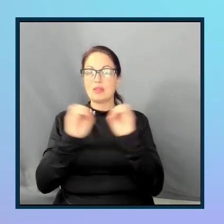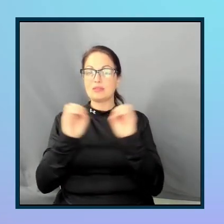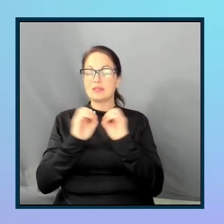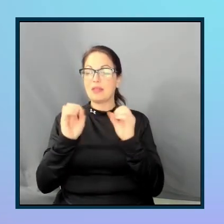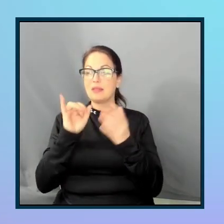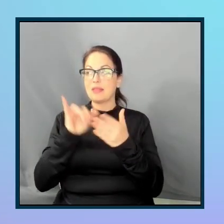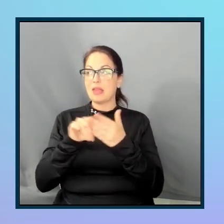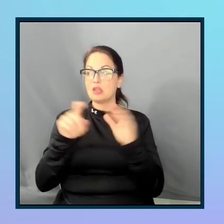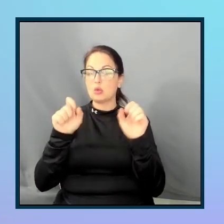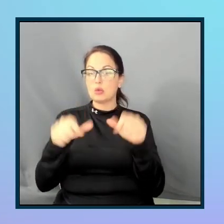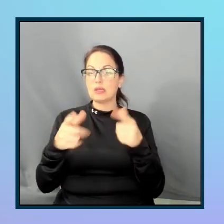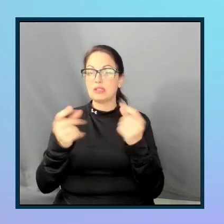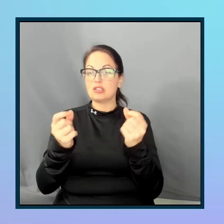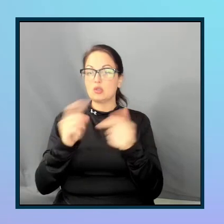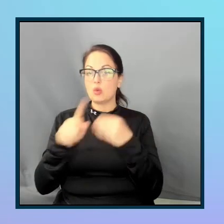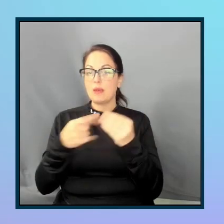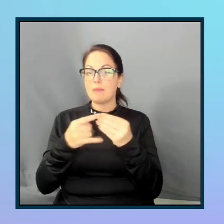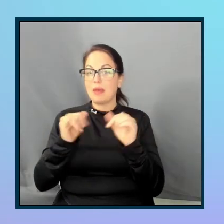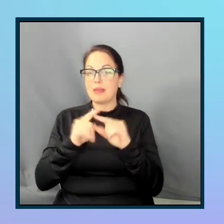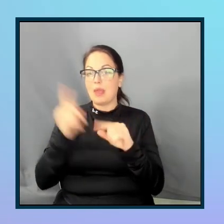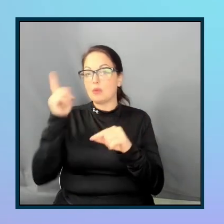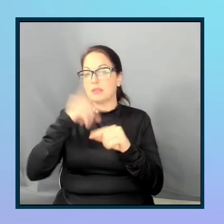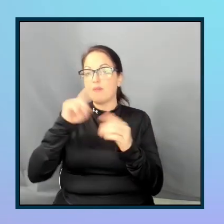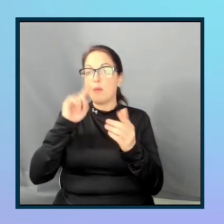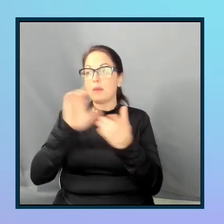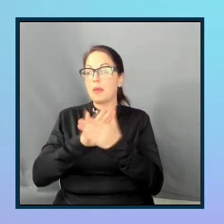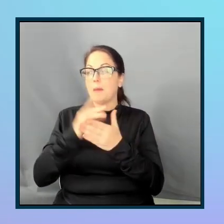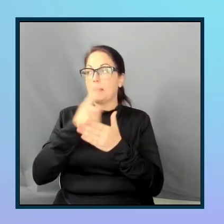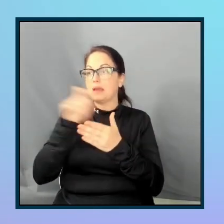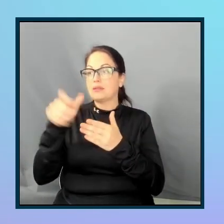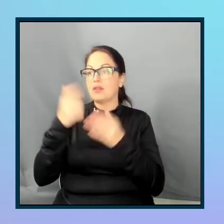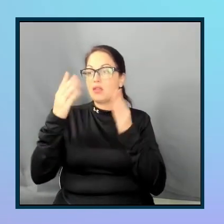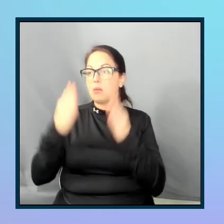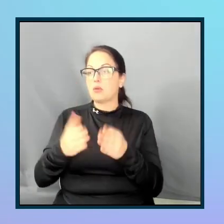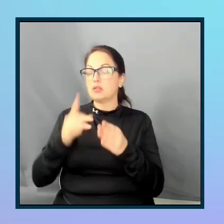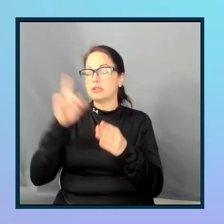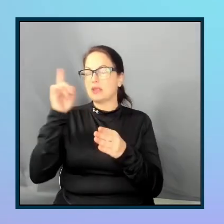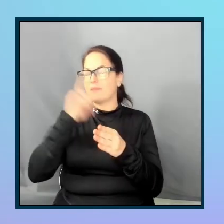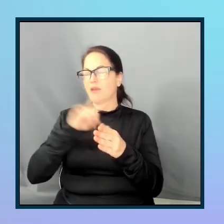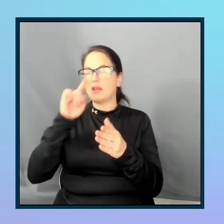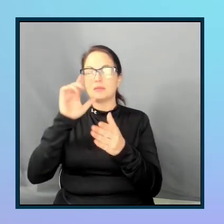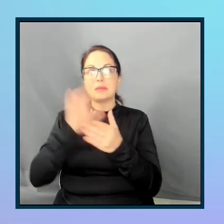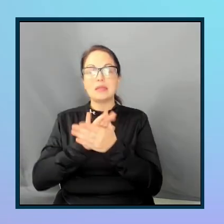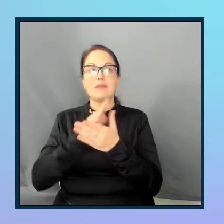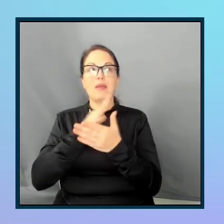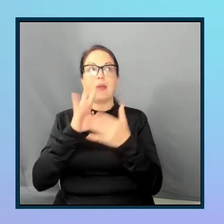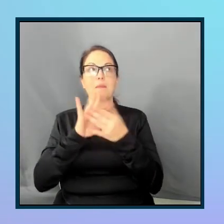because of someone else's behavior and messaging. And I've had to spend years to work through that process